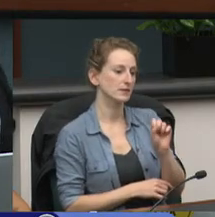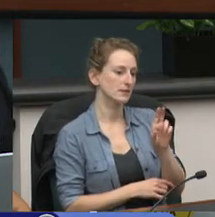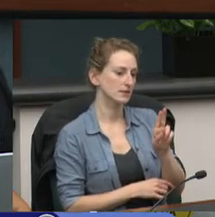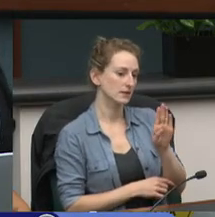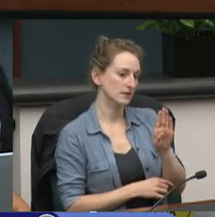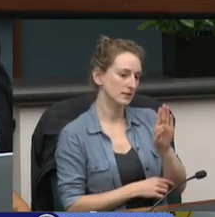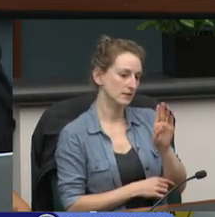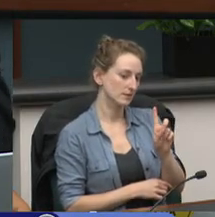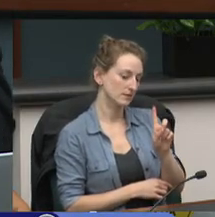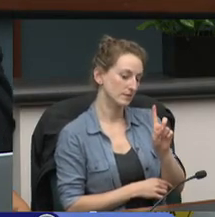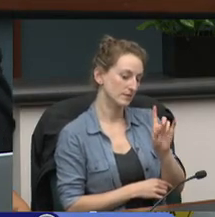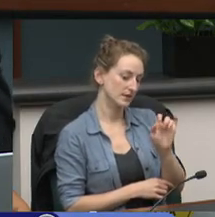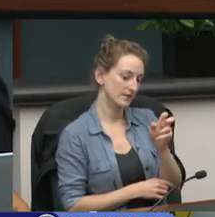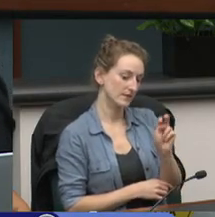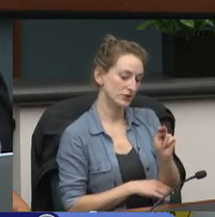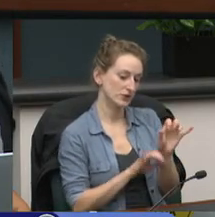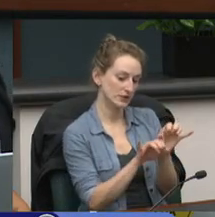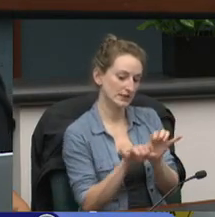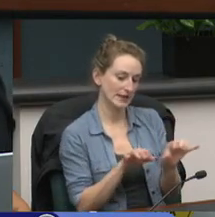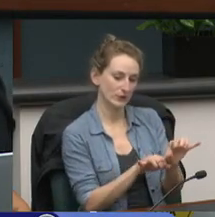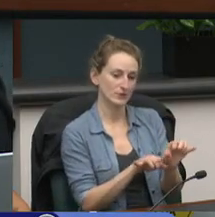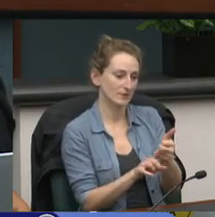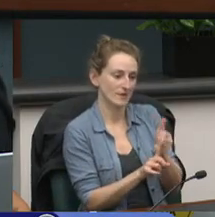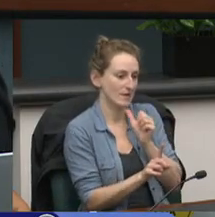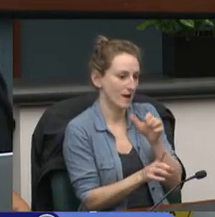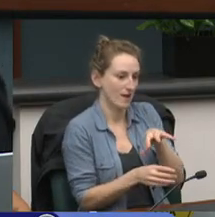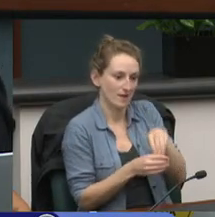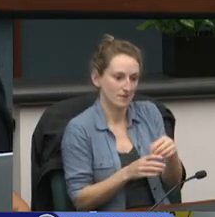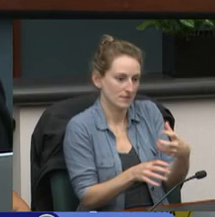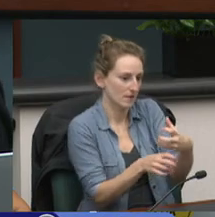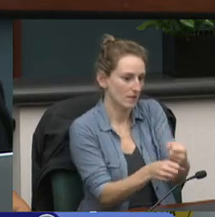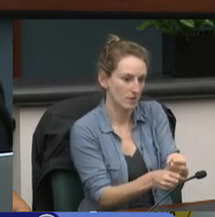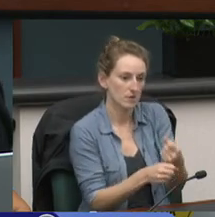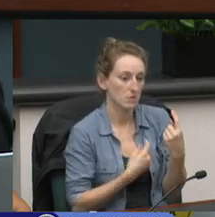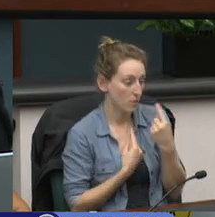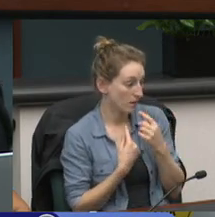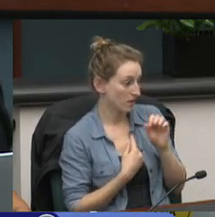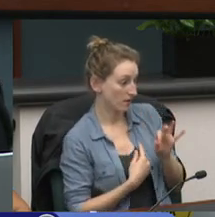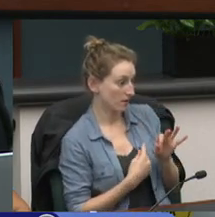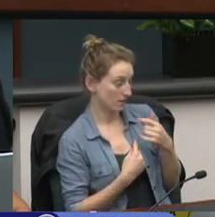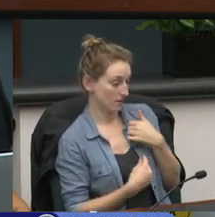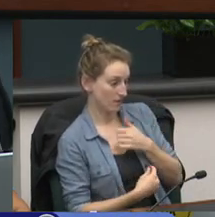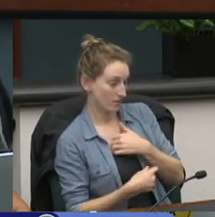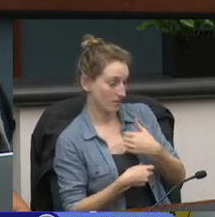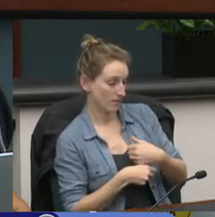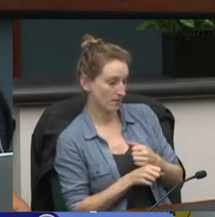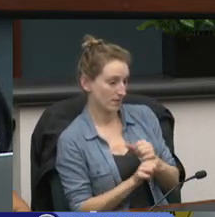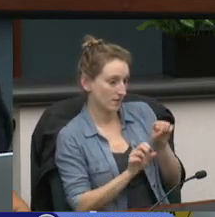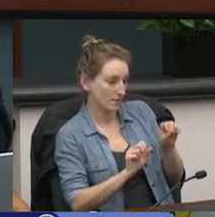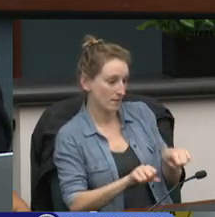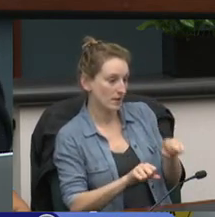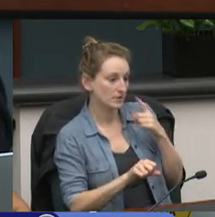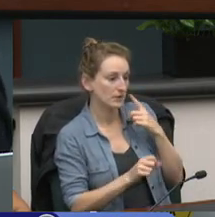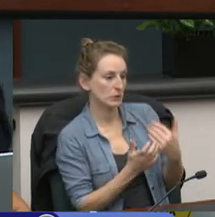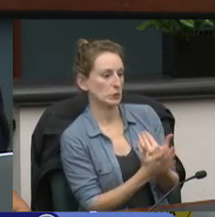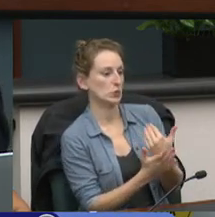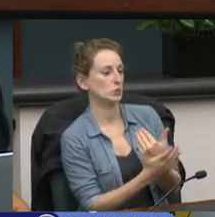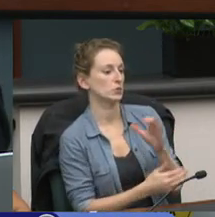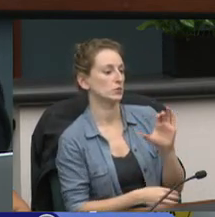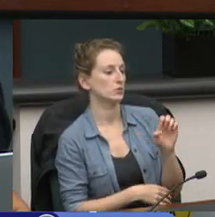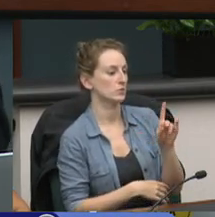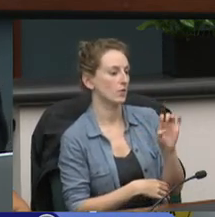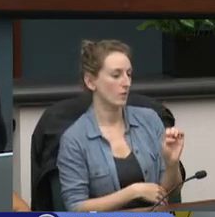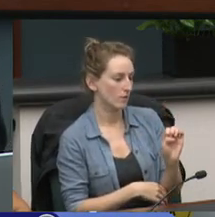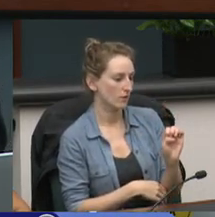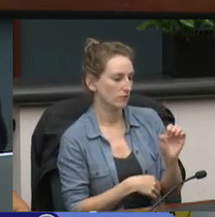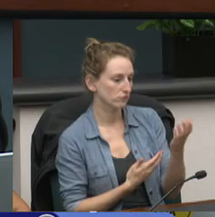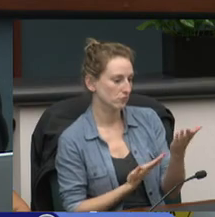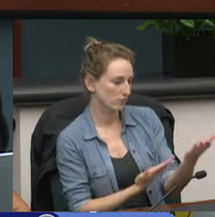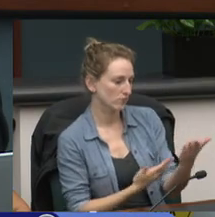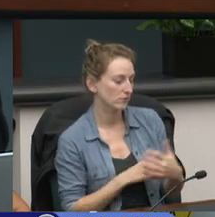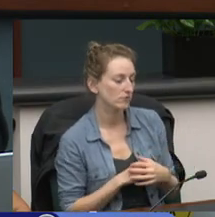summary have we made it possible through the new proposed code to reduce the